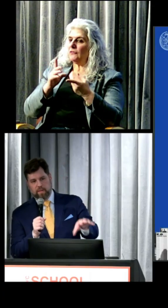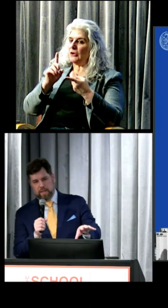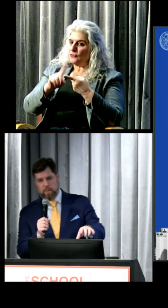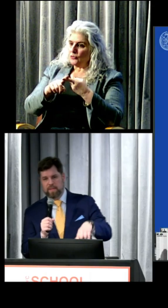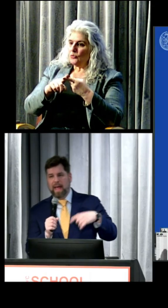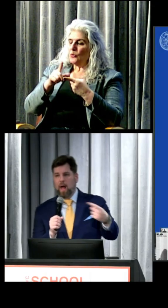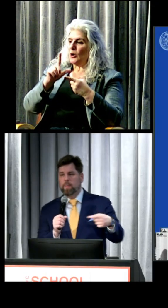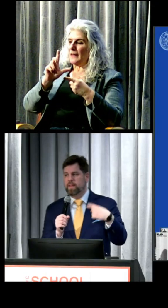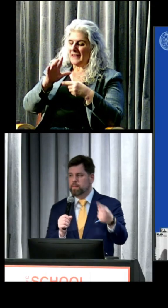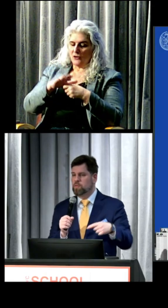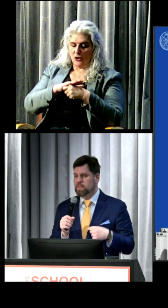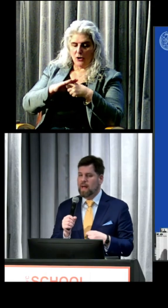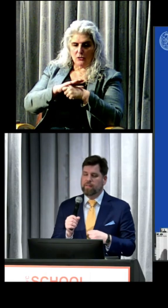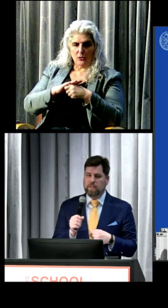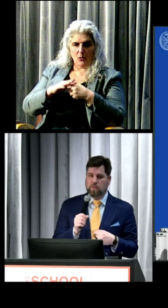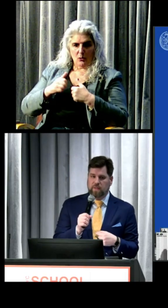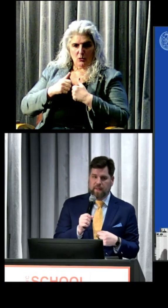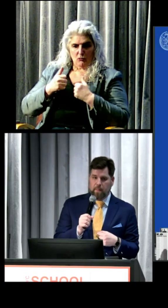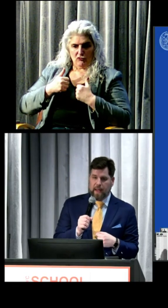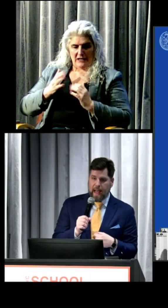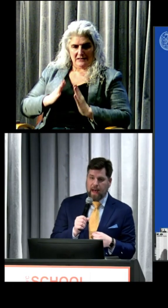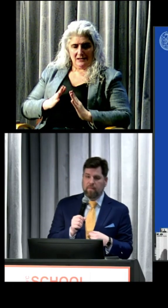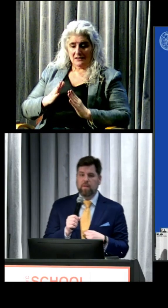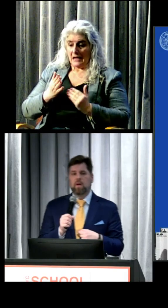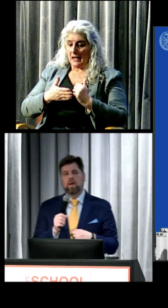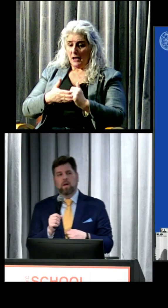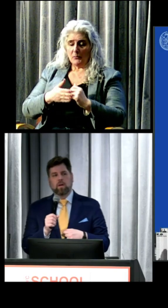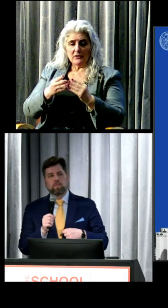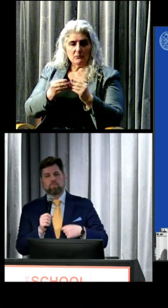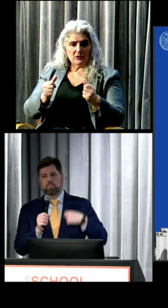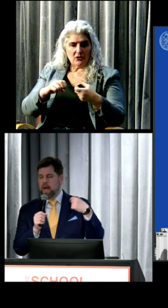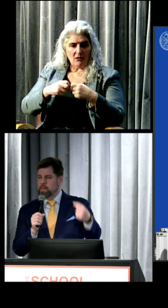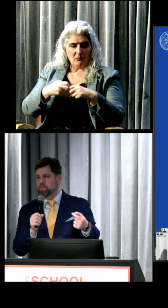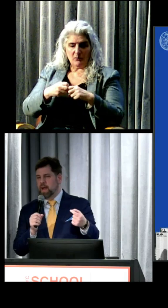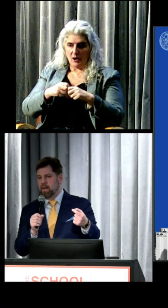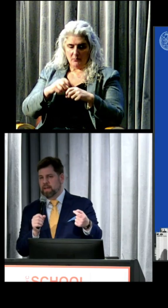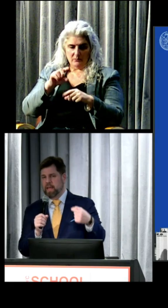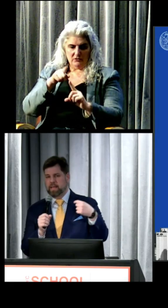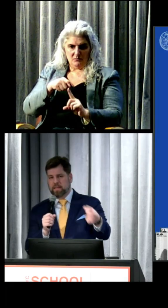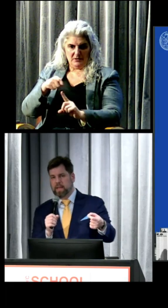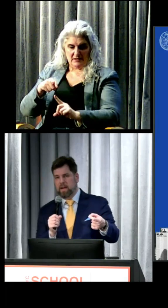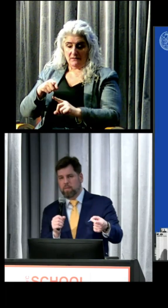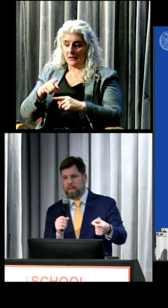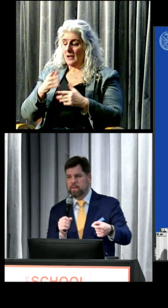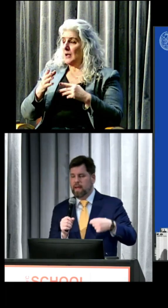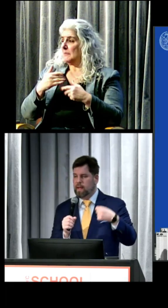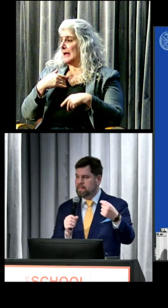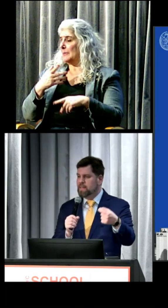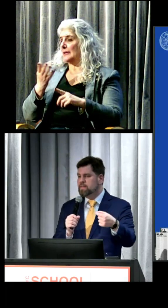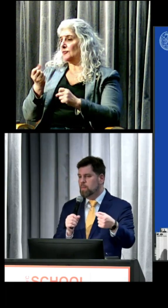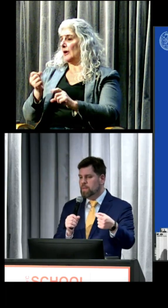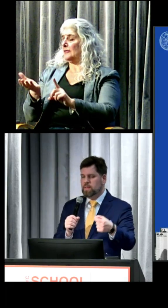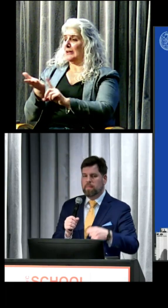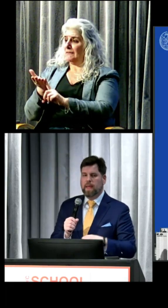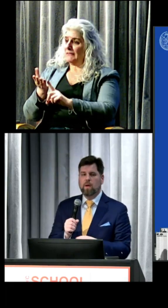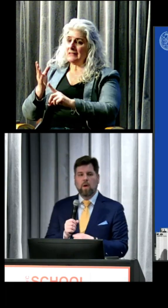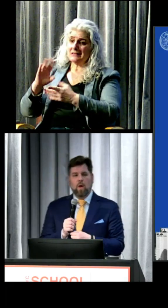This, there's a data dashboard that shows the state of these neighborhoods as individual